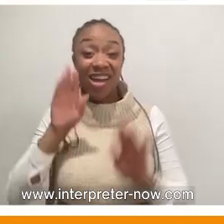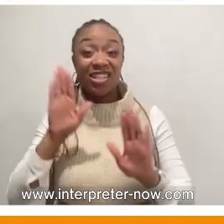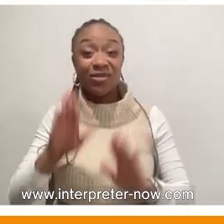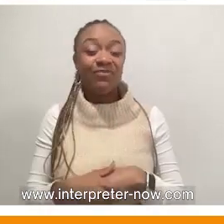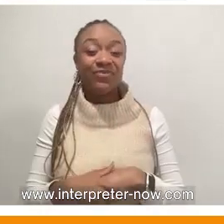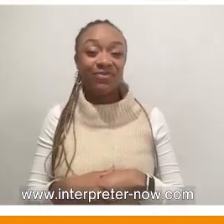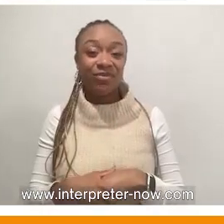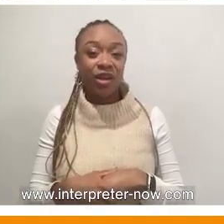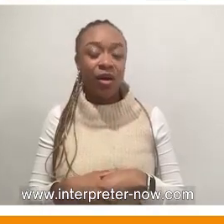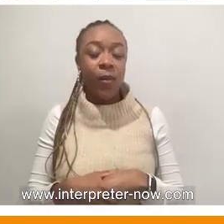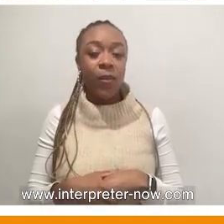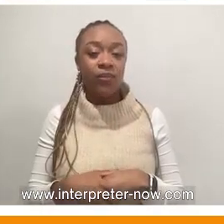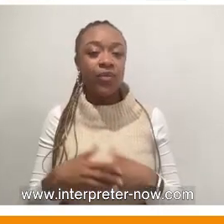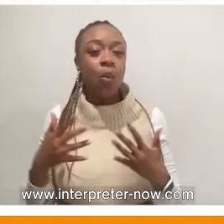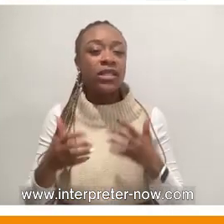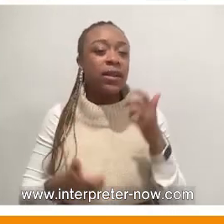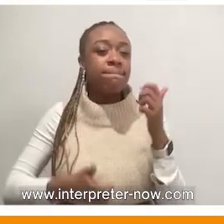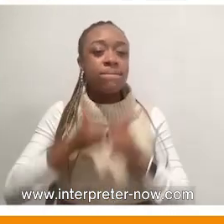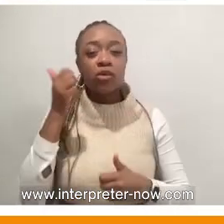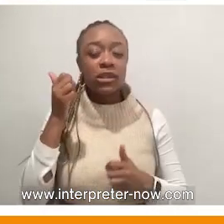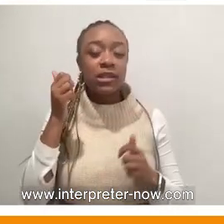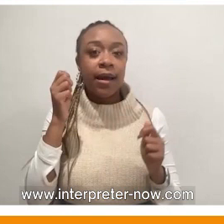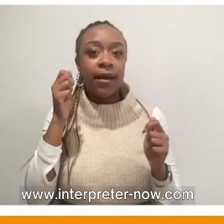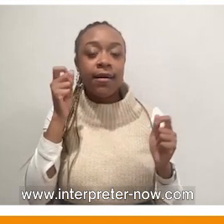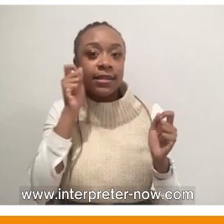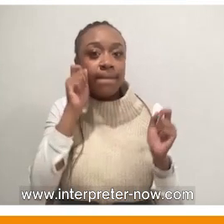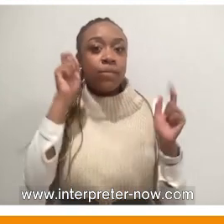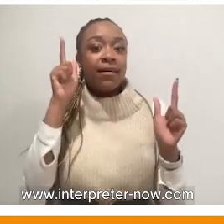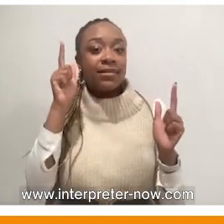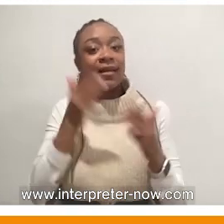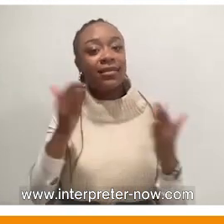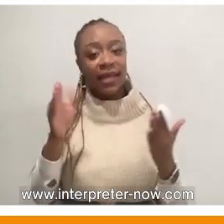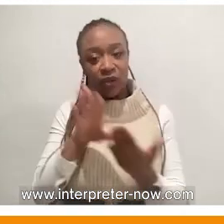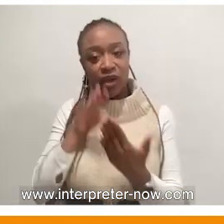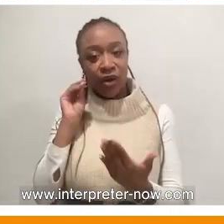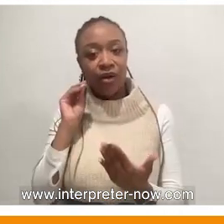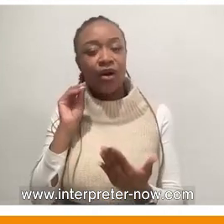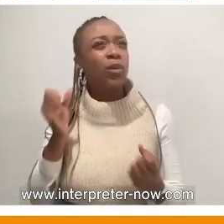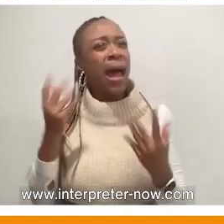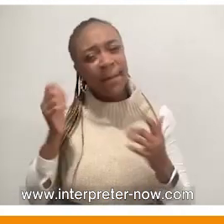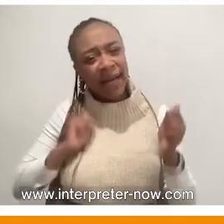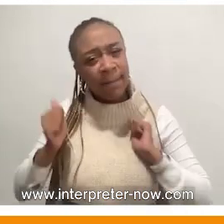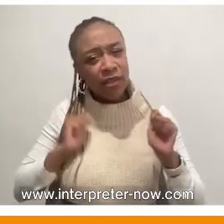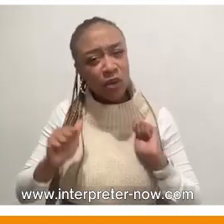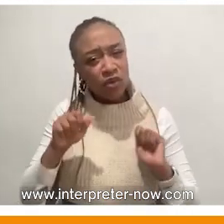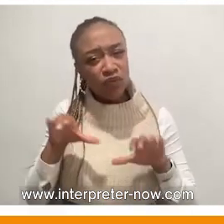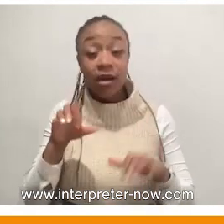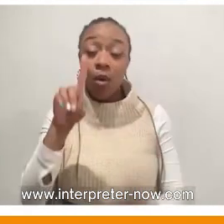Okay, awesome. How many episodes have you done? 101 or something.